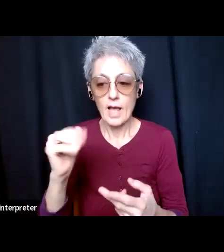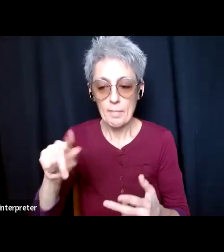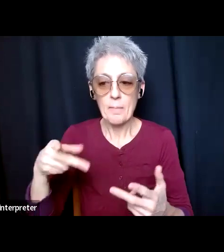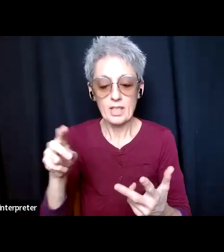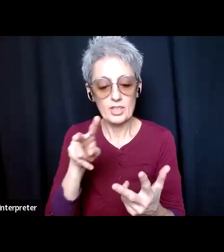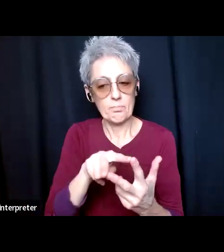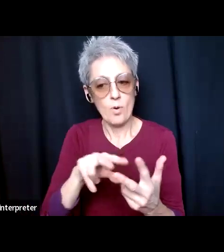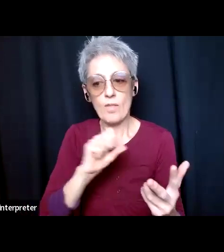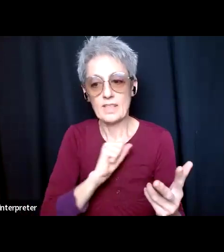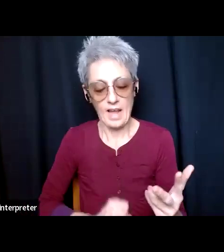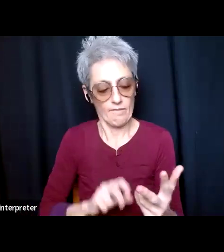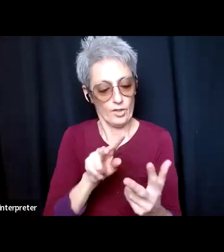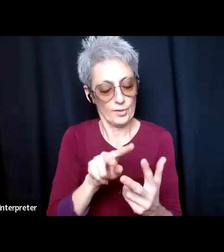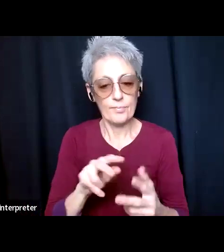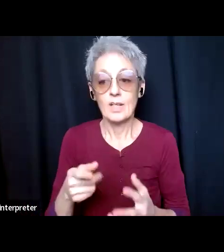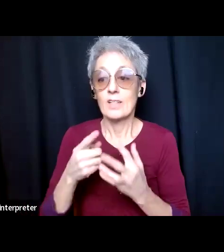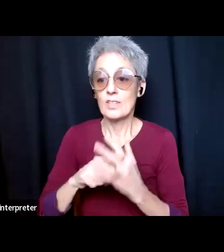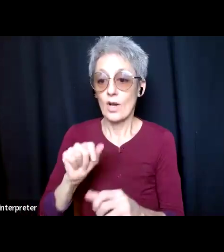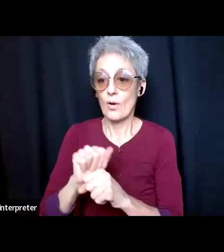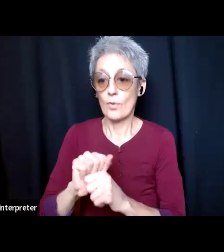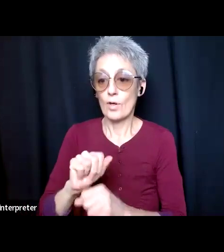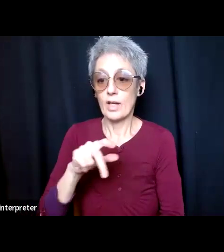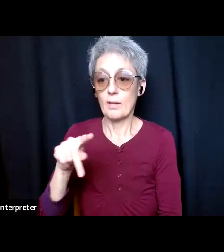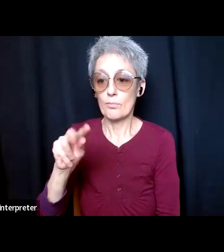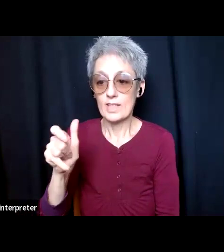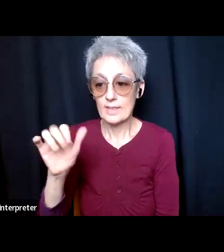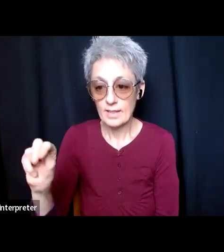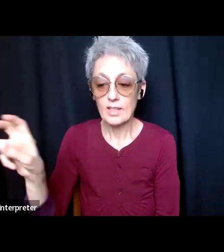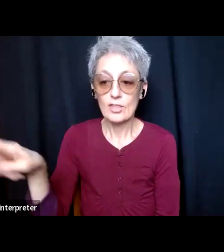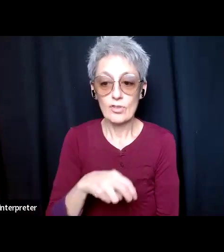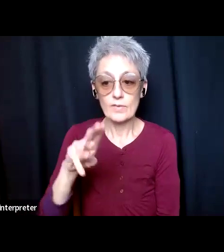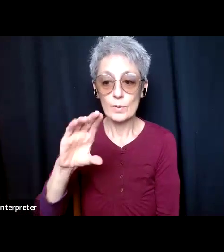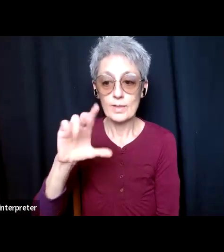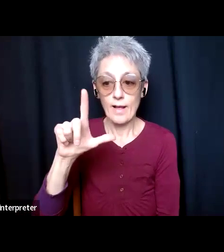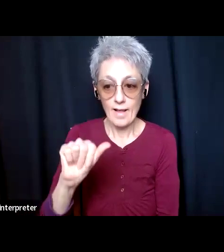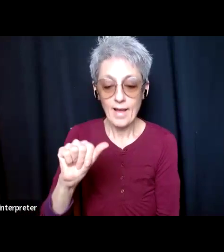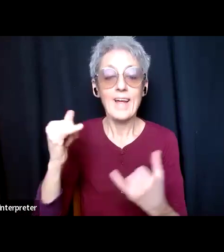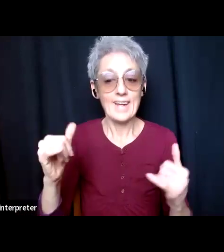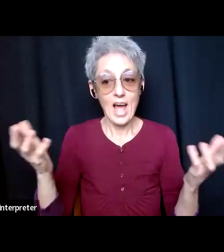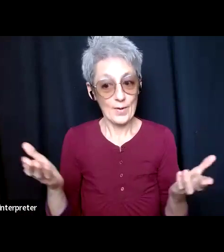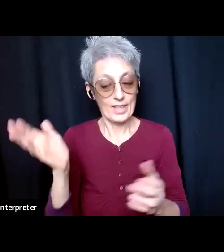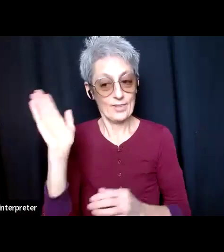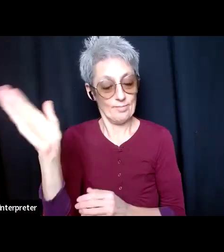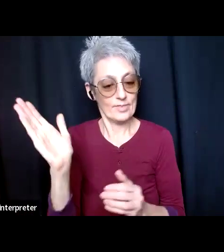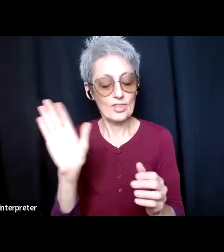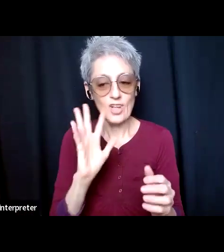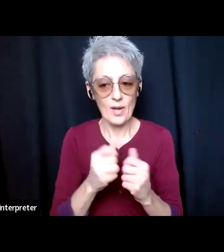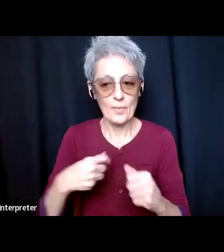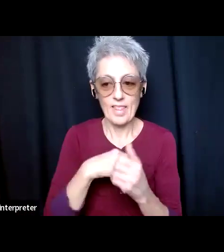and distractor suppression and to understand how they support goal-oriented behavior. For today's discussion after the talk,